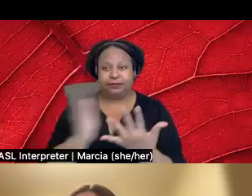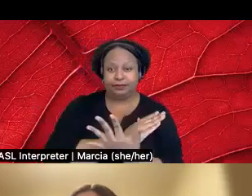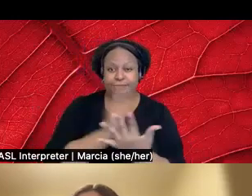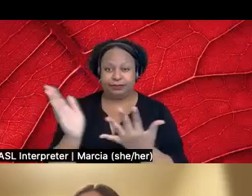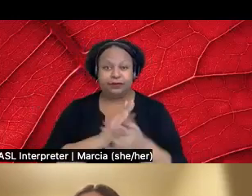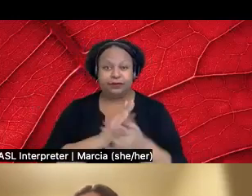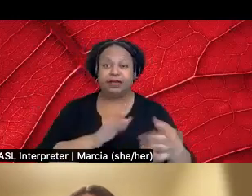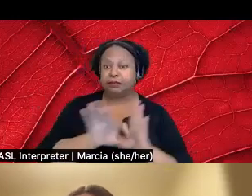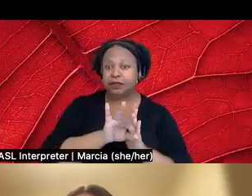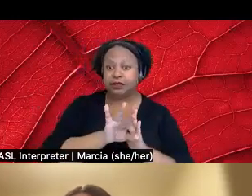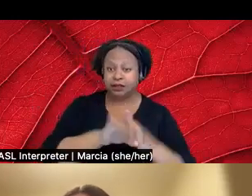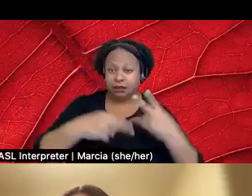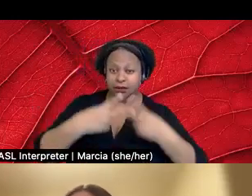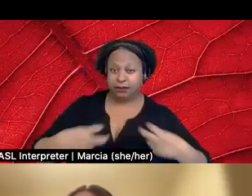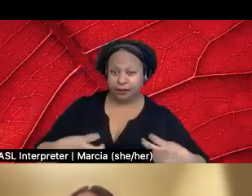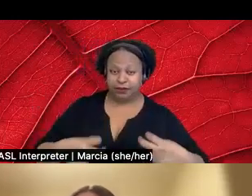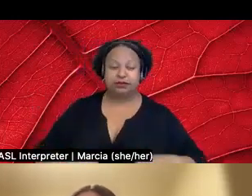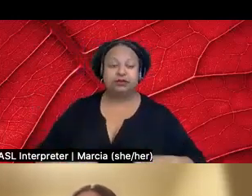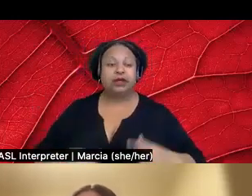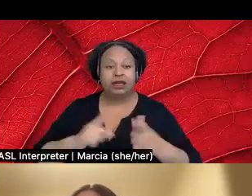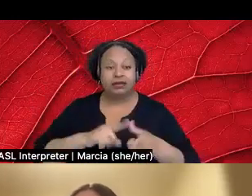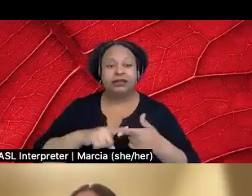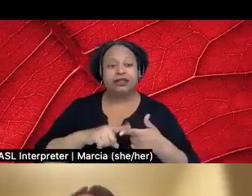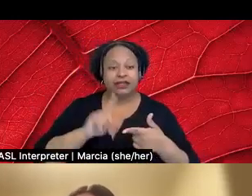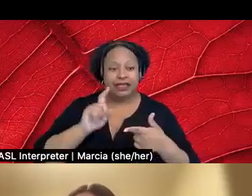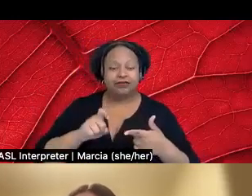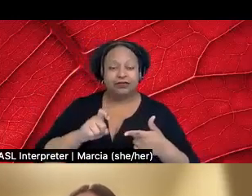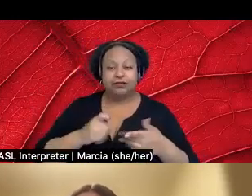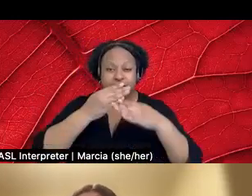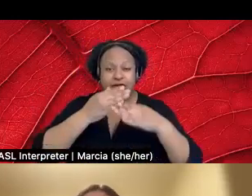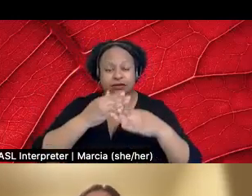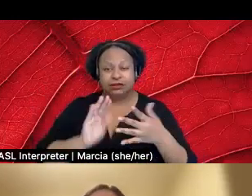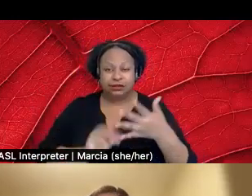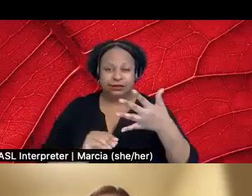Then they rate them rate their issues by how satisfied they are with their performance